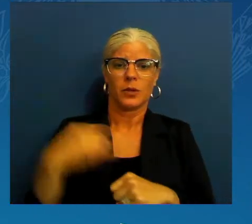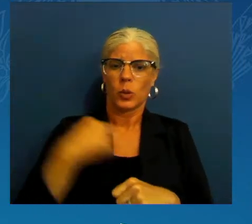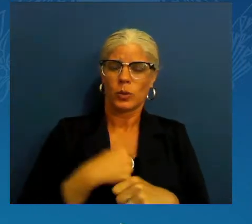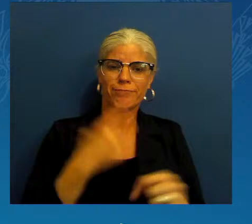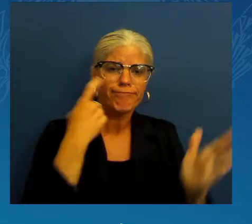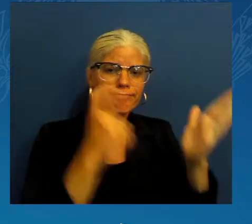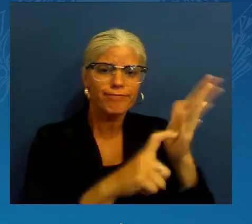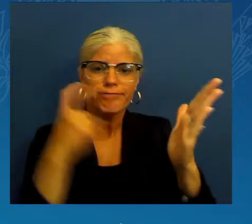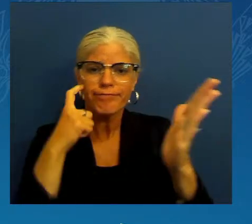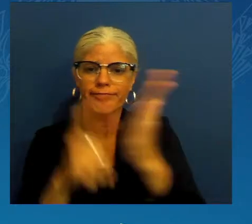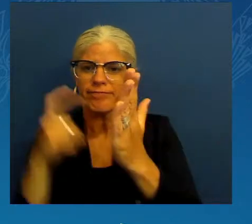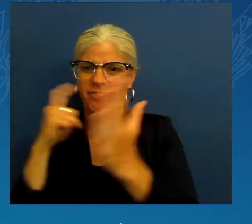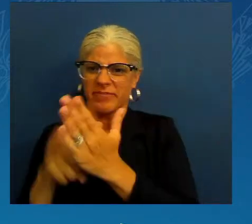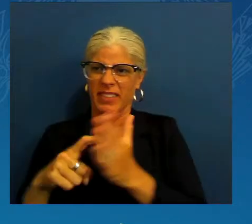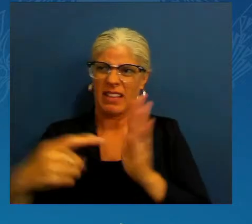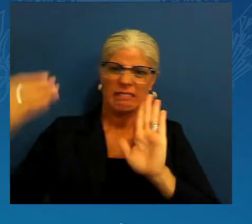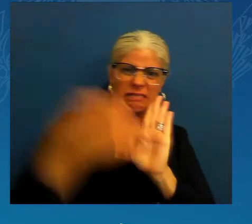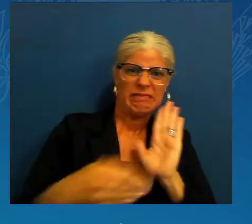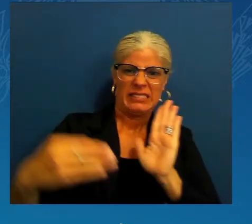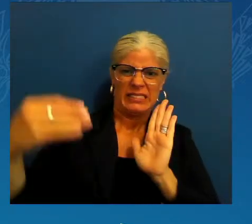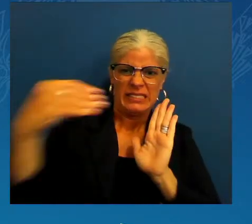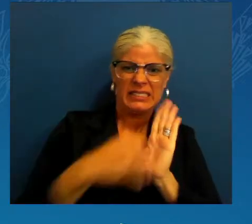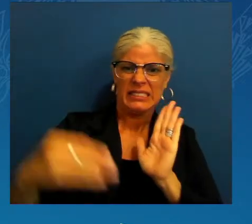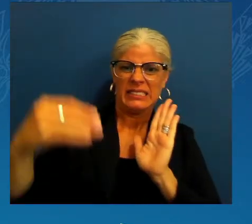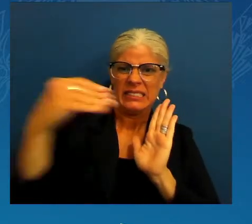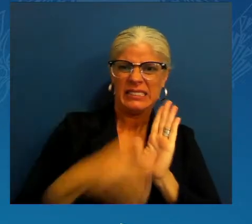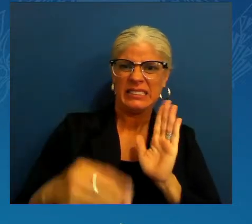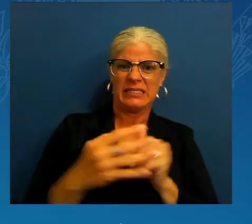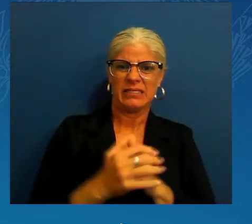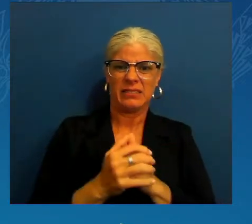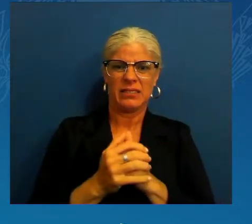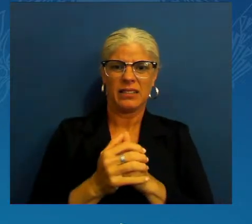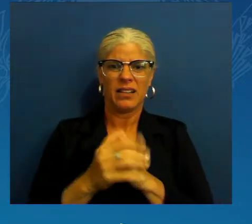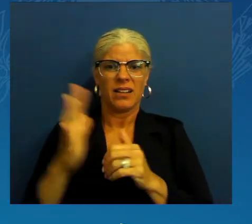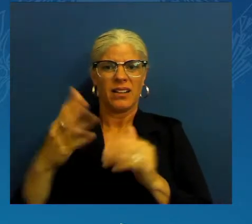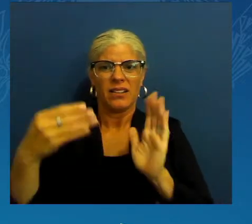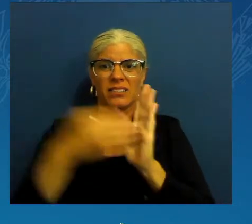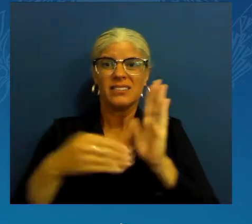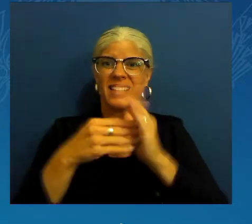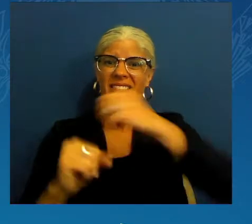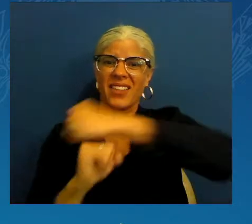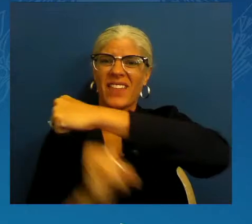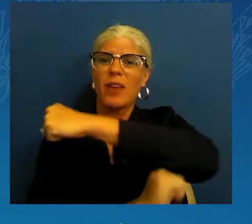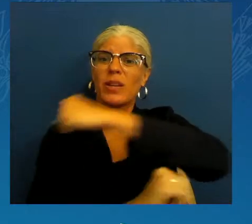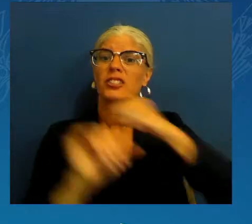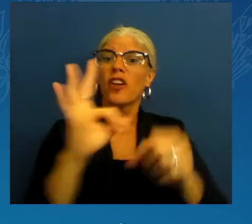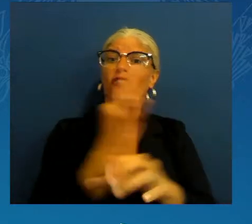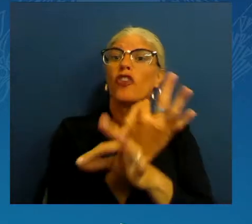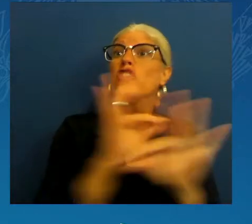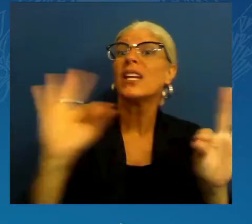and rights: the freedom to vote, the freedom to be safe from gun violence,